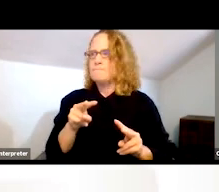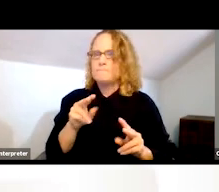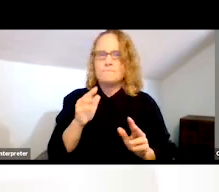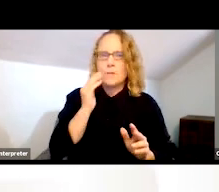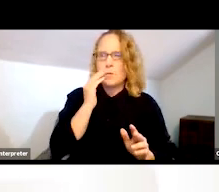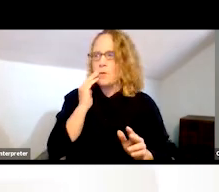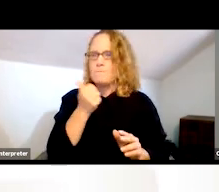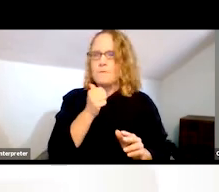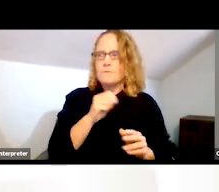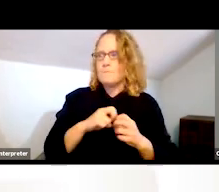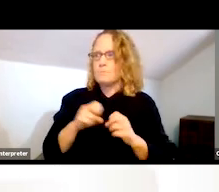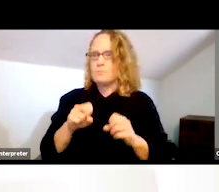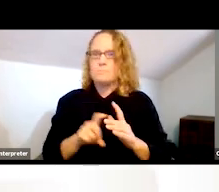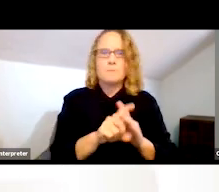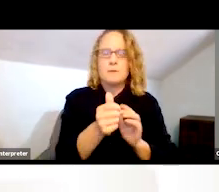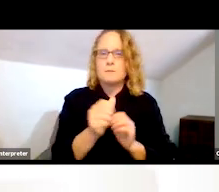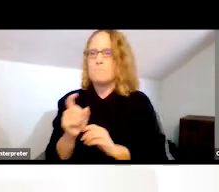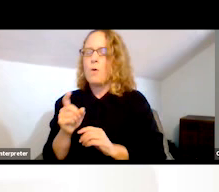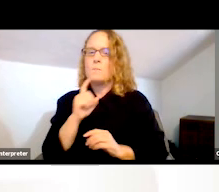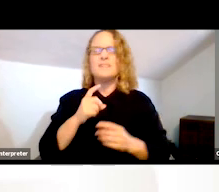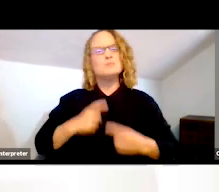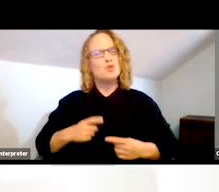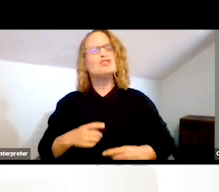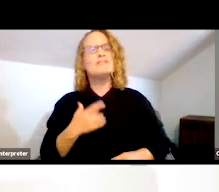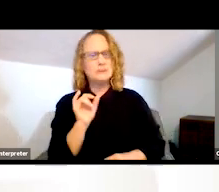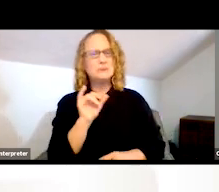And being discharged from the military